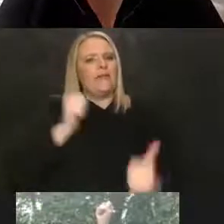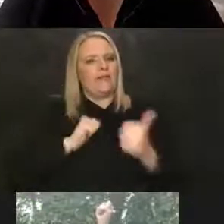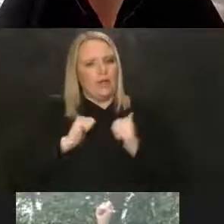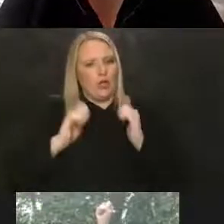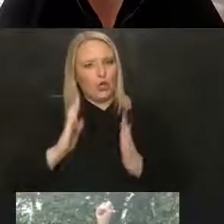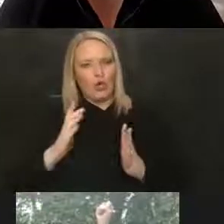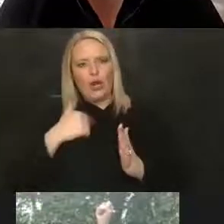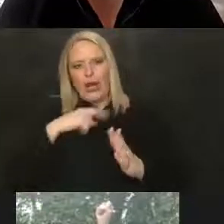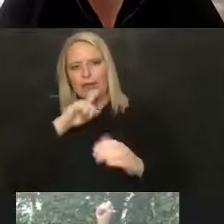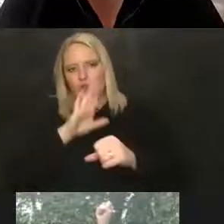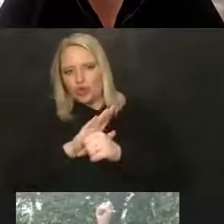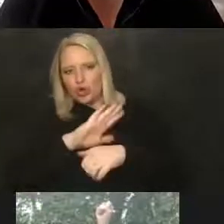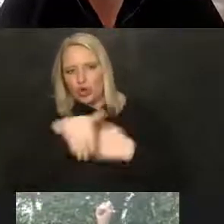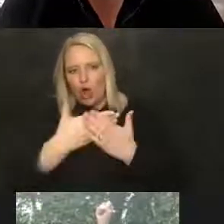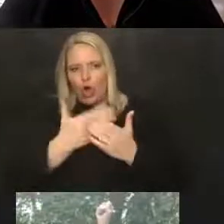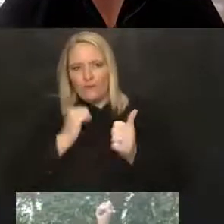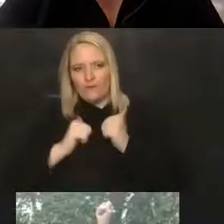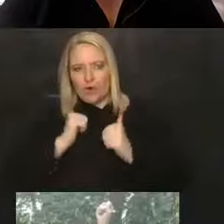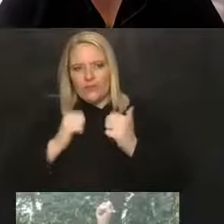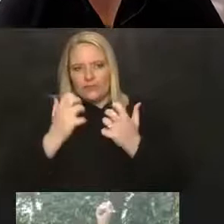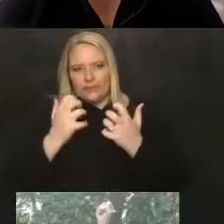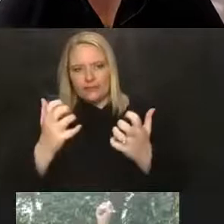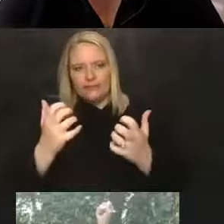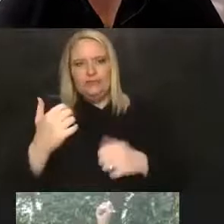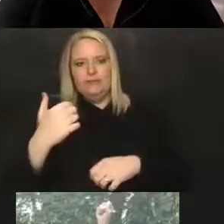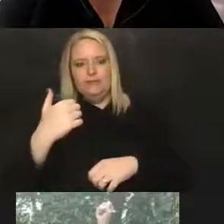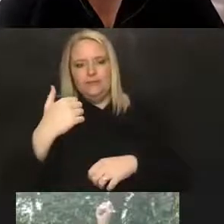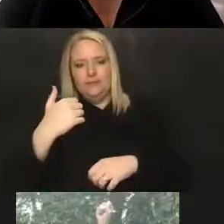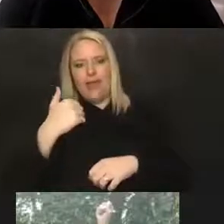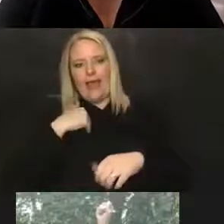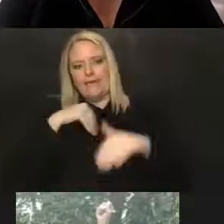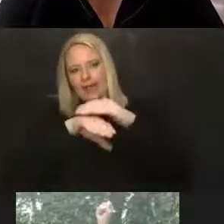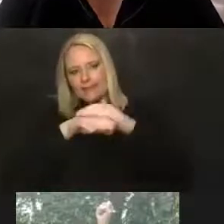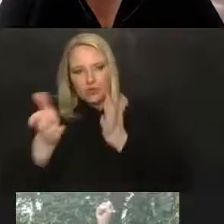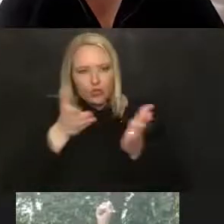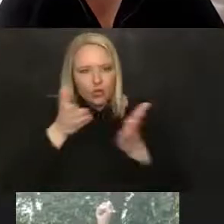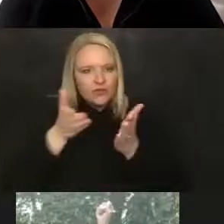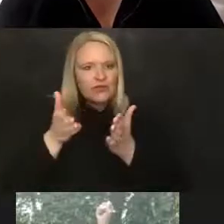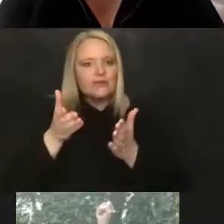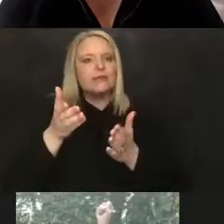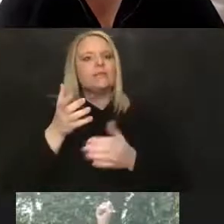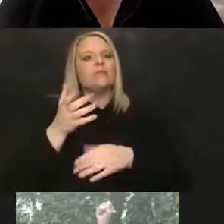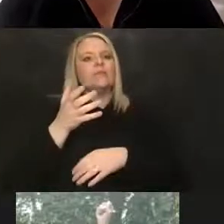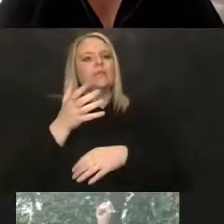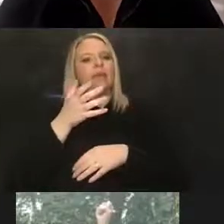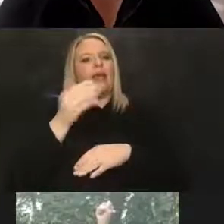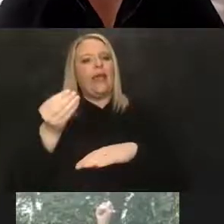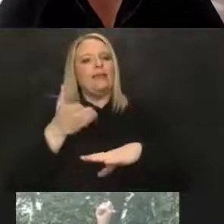that all of our performances have access services and as enhanced access services as possible,